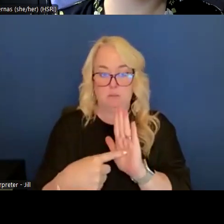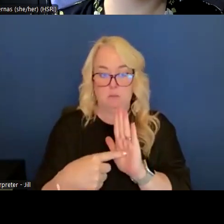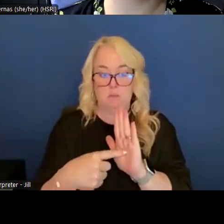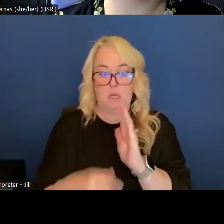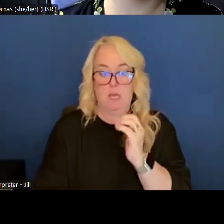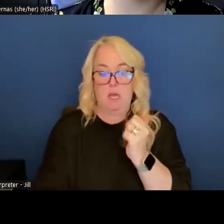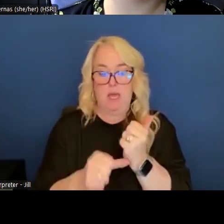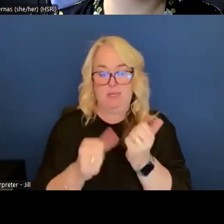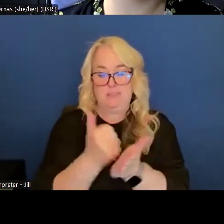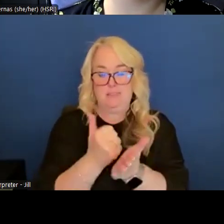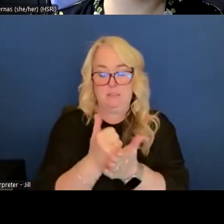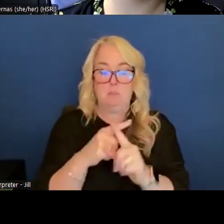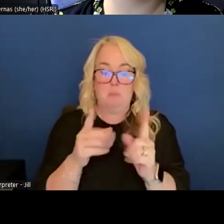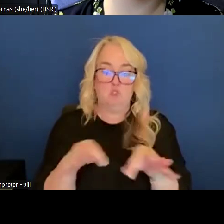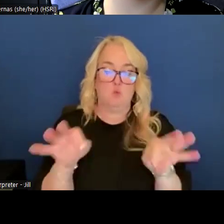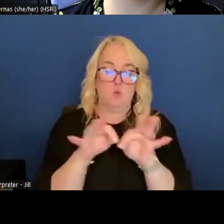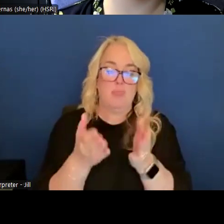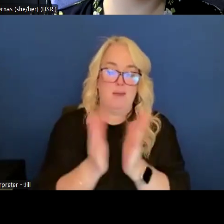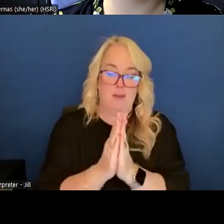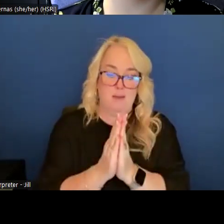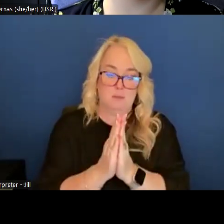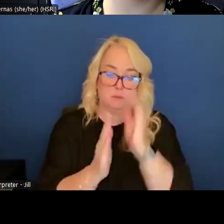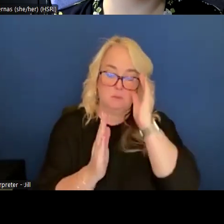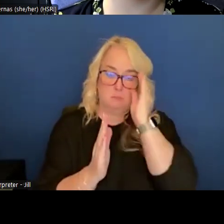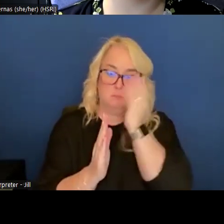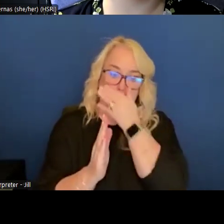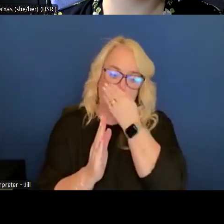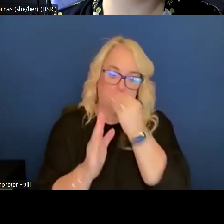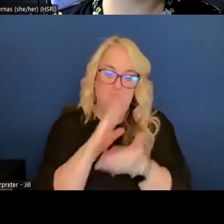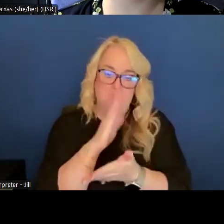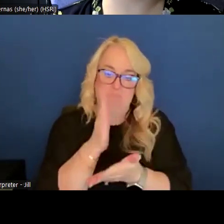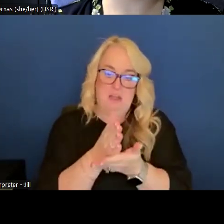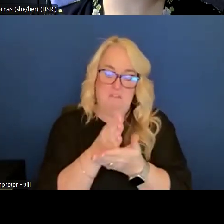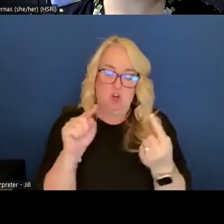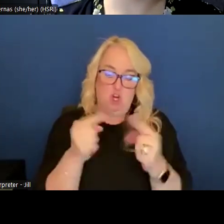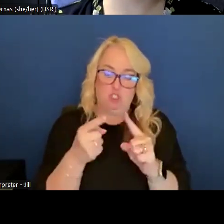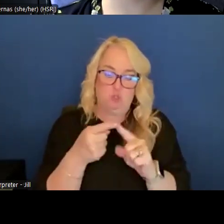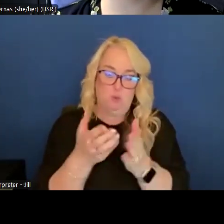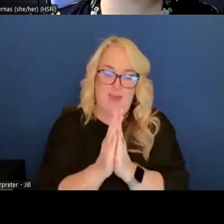me, it's worth an ask. It never hurts to ask. So, I would say to